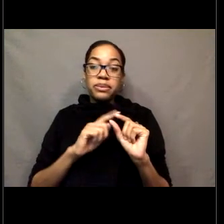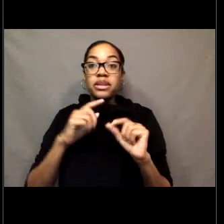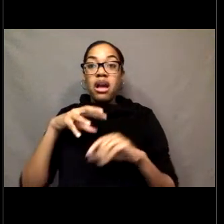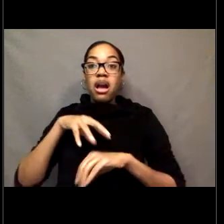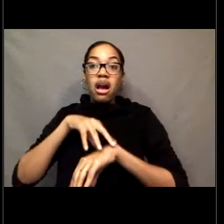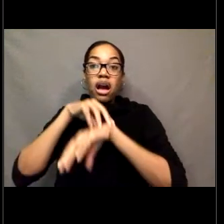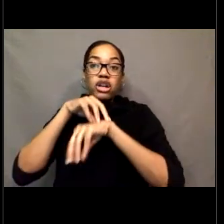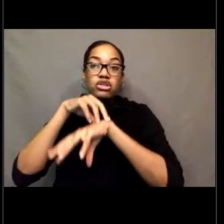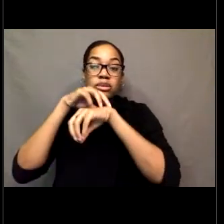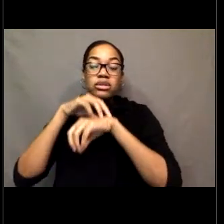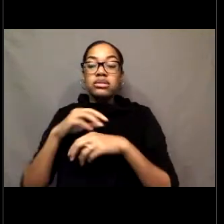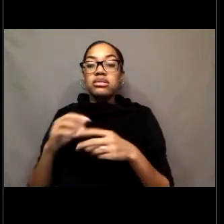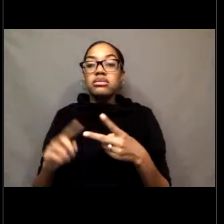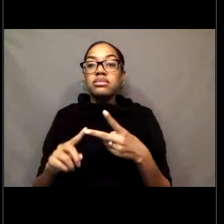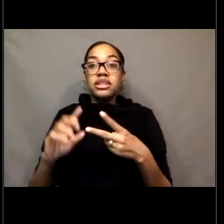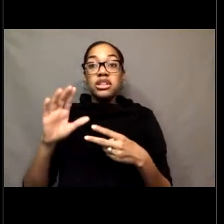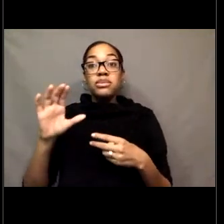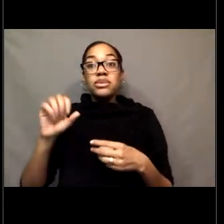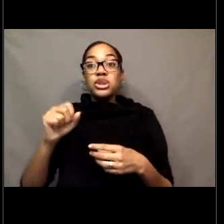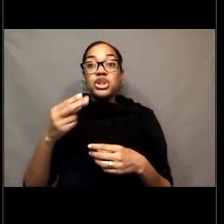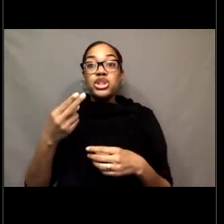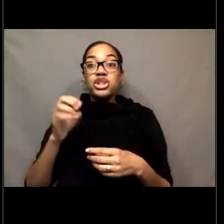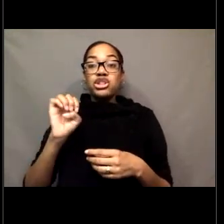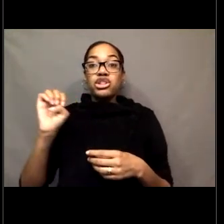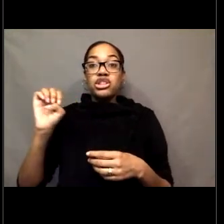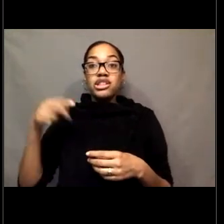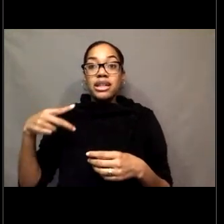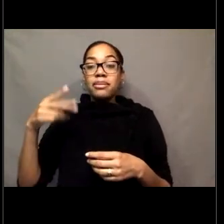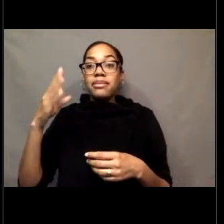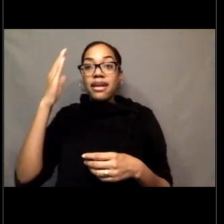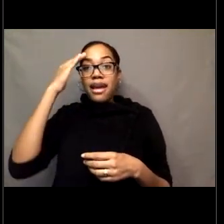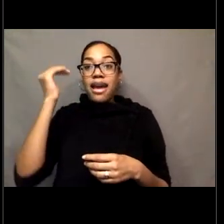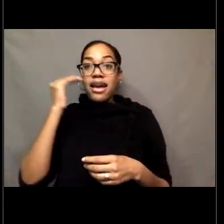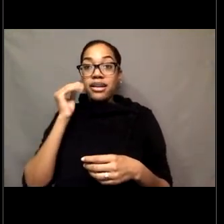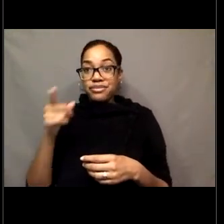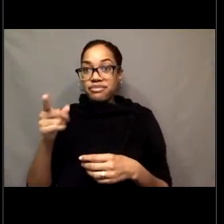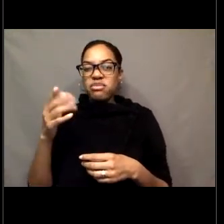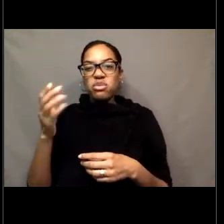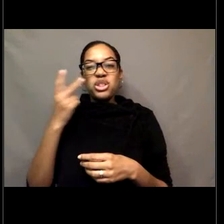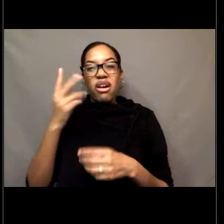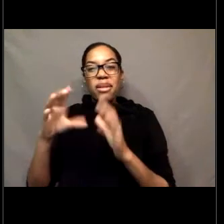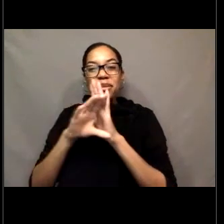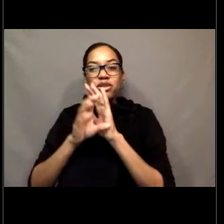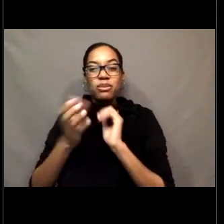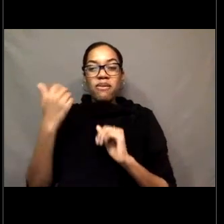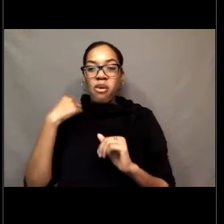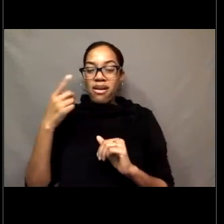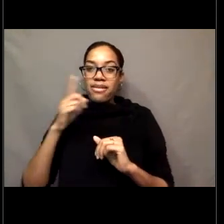that big guy that we saw earlier on they're a predator, lobsters can eat abalone